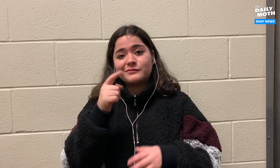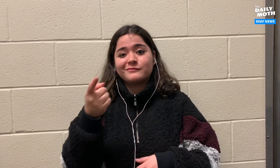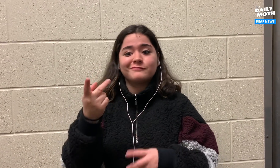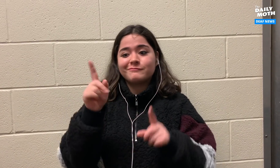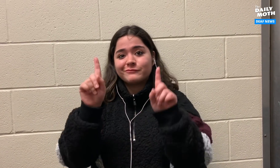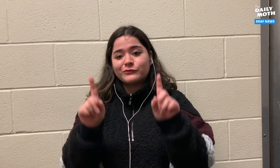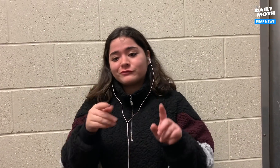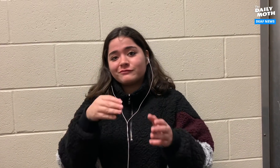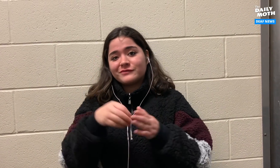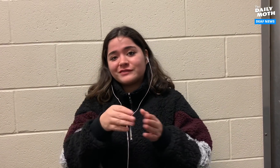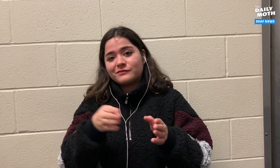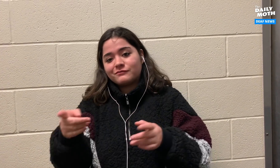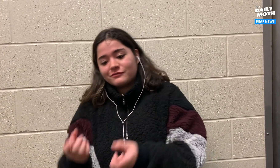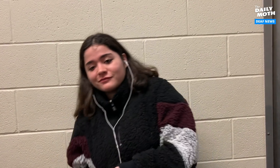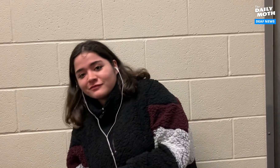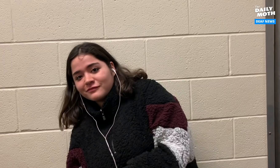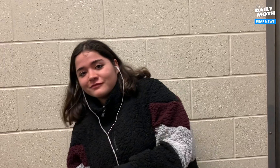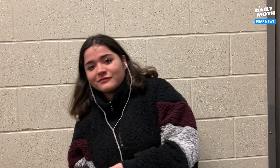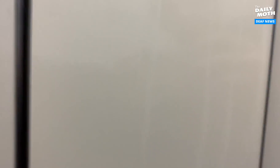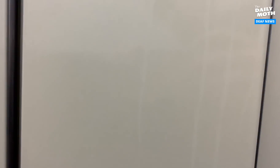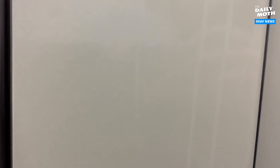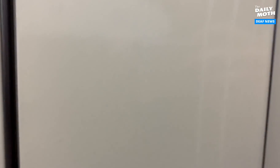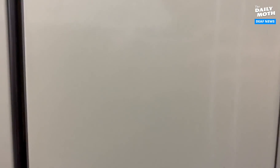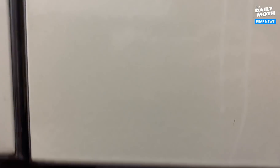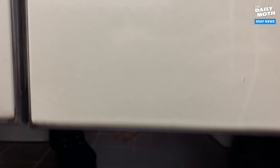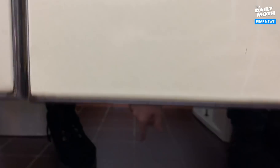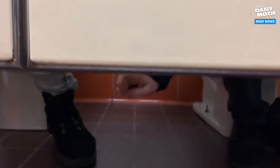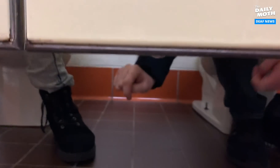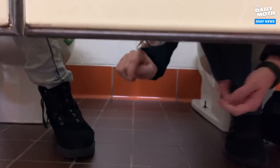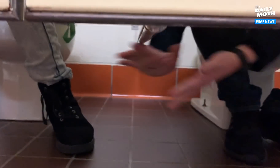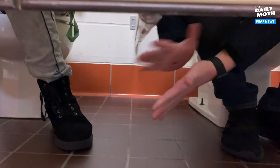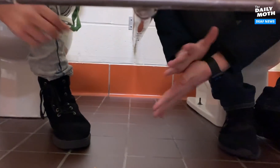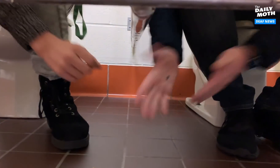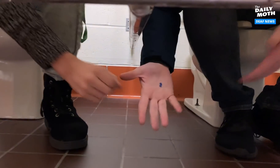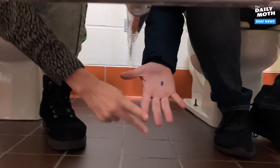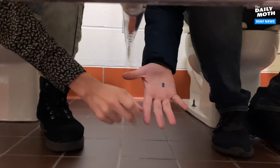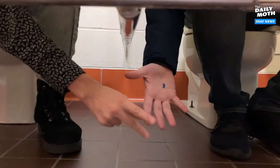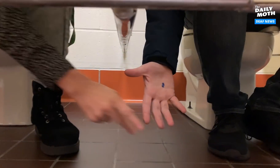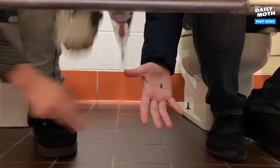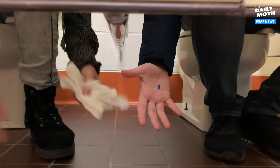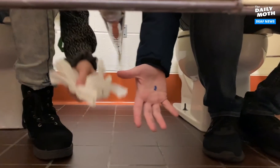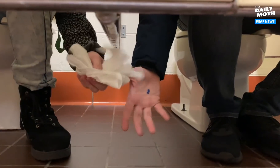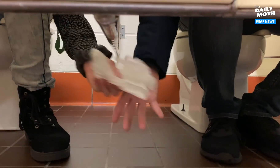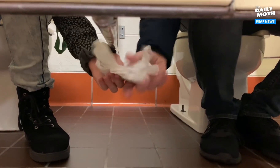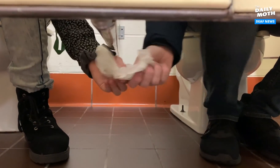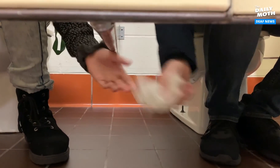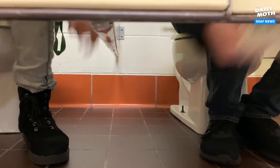Know when you’re in a bathroom stall and sometimes you’ll talk to the person in the next stall. Need some toilet paper! Okay, okay.